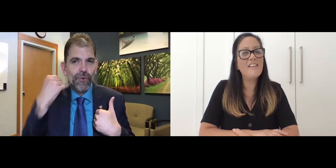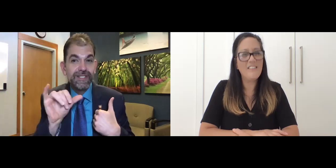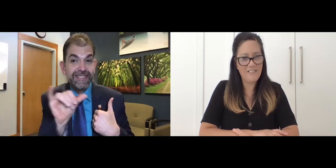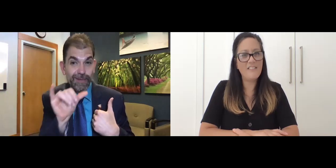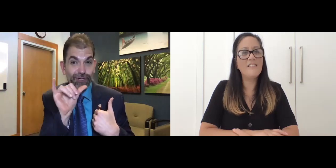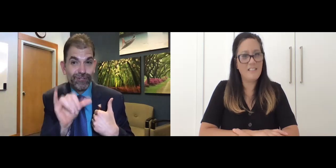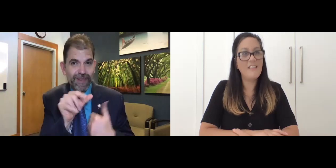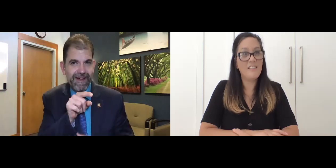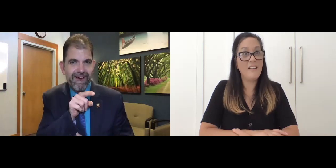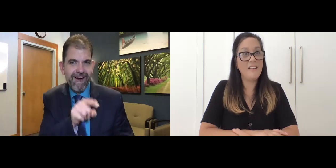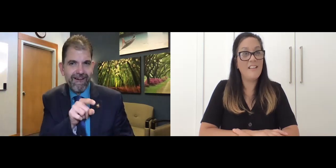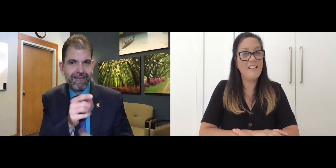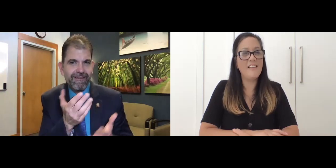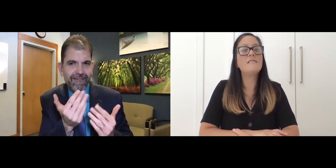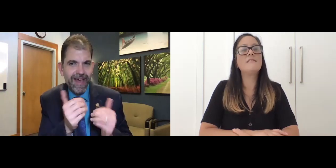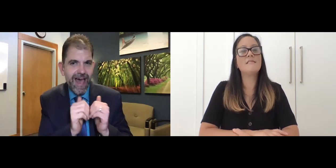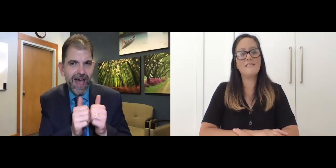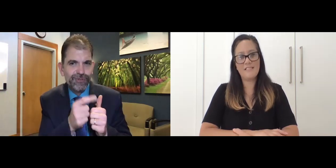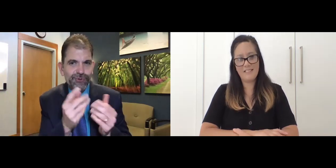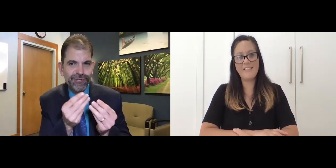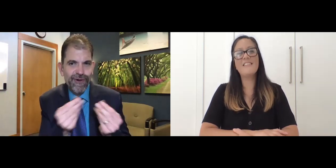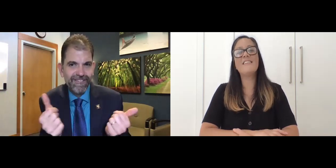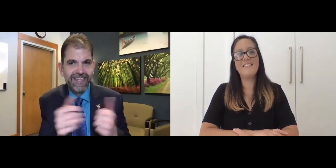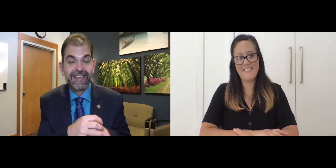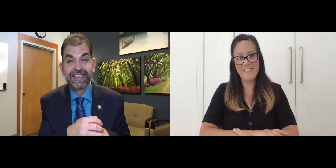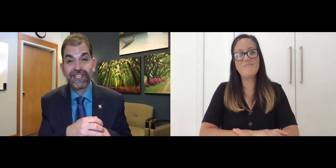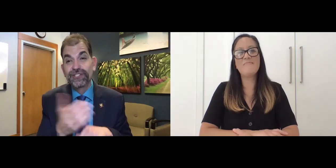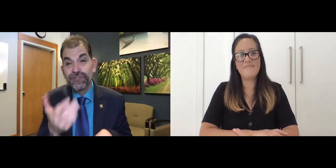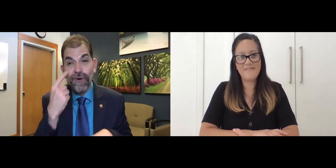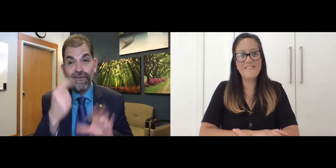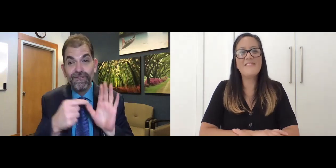difficult situation or a hypothetical problematic situation. You could ask the